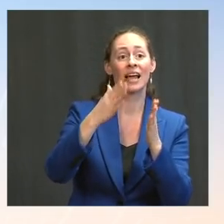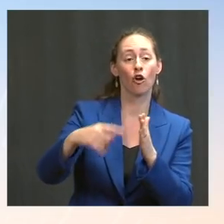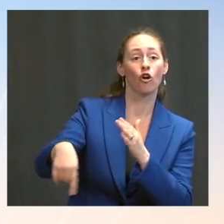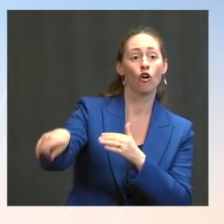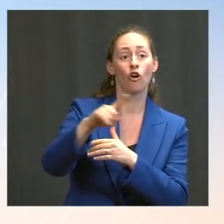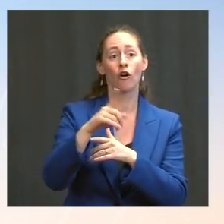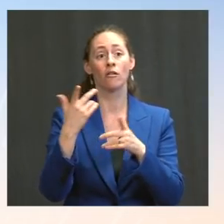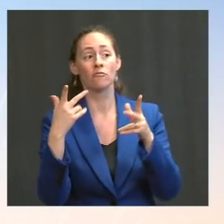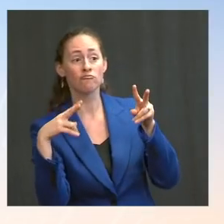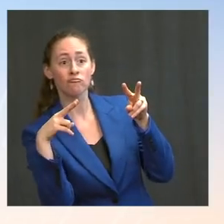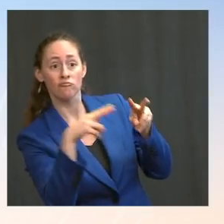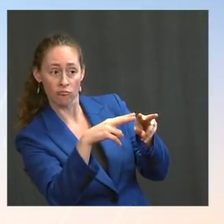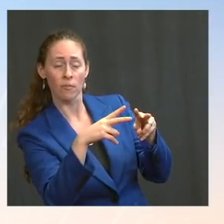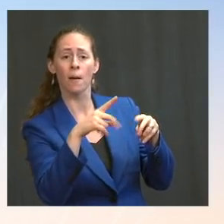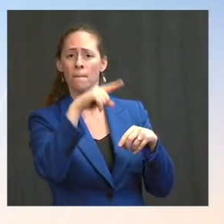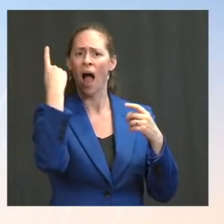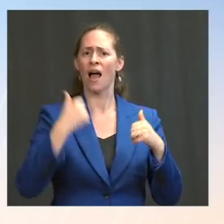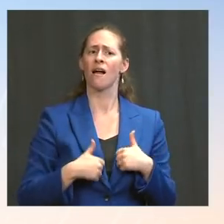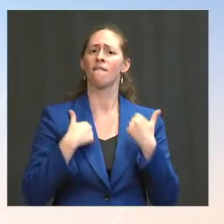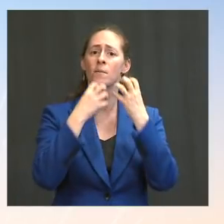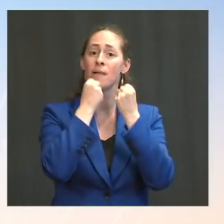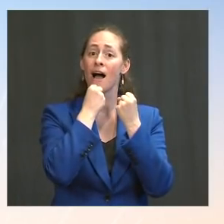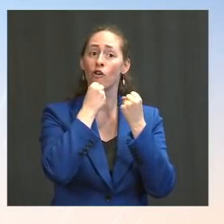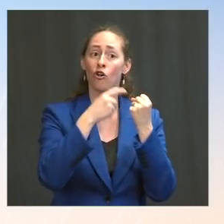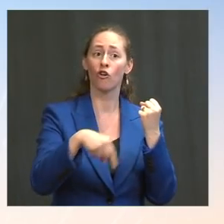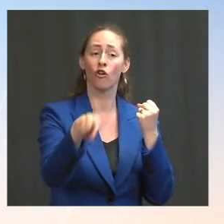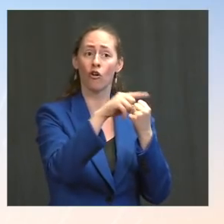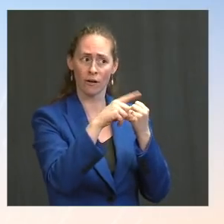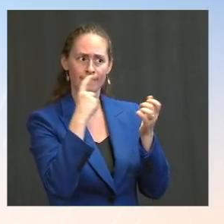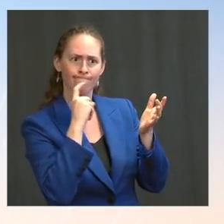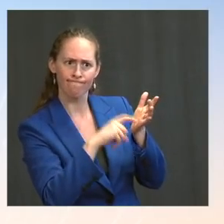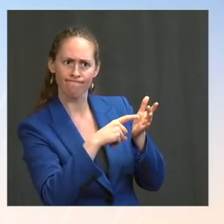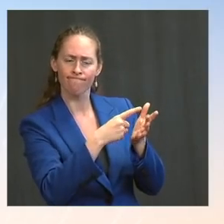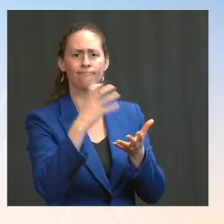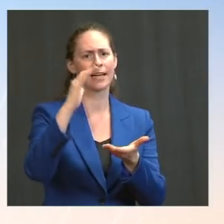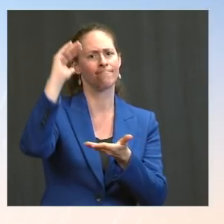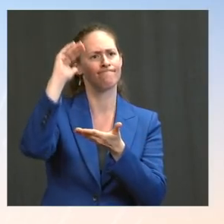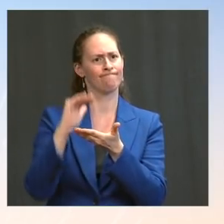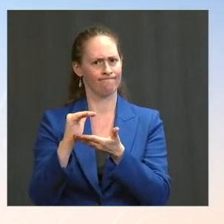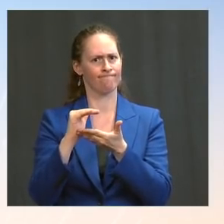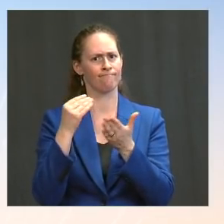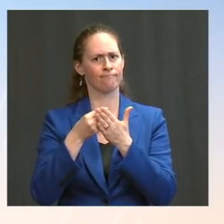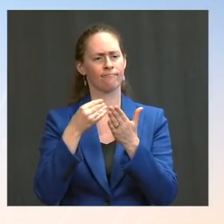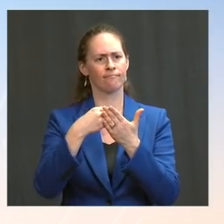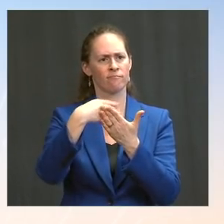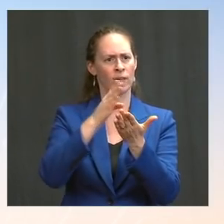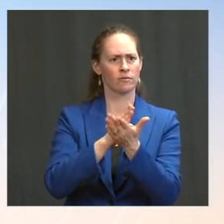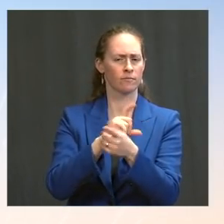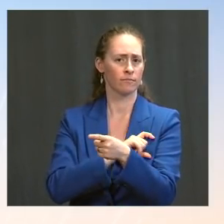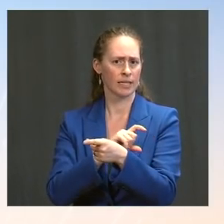to decrease police budgets"? Ms. Psaki: Well, let me first say that, as a Fox News report that came about